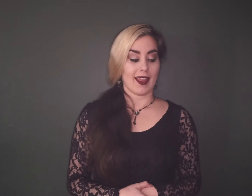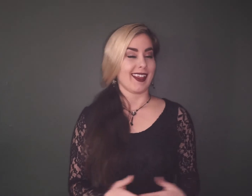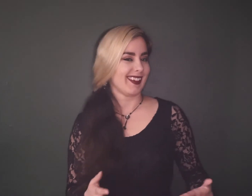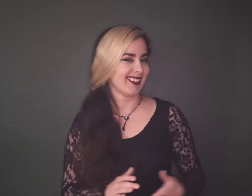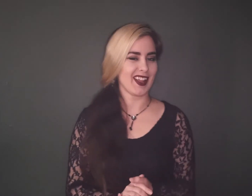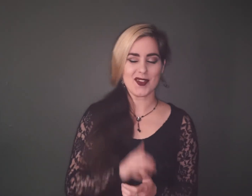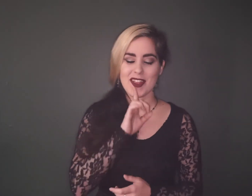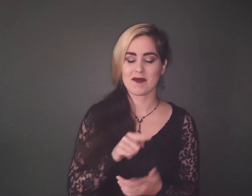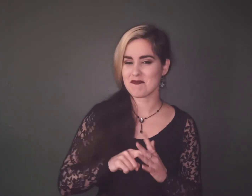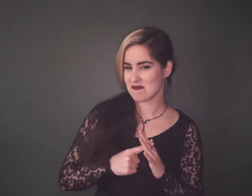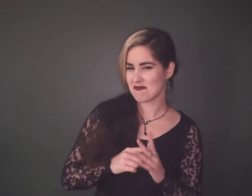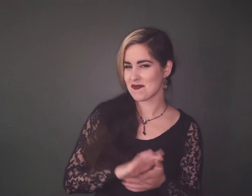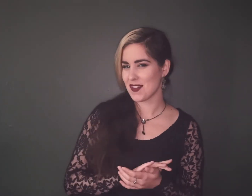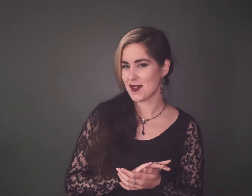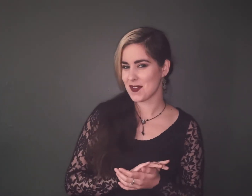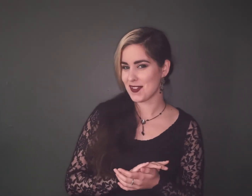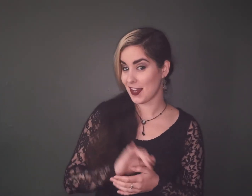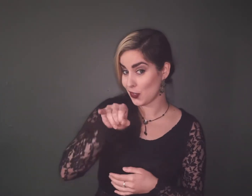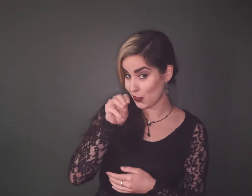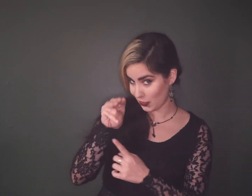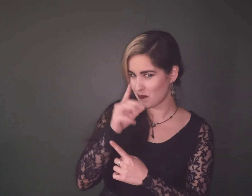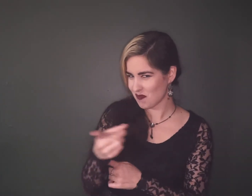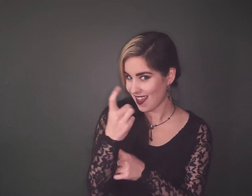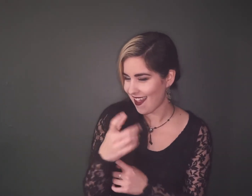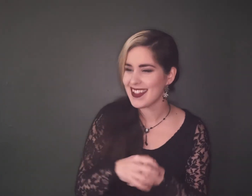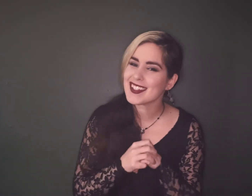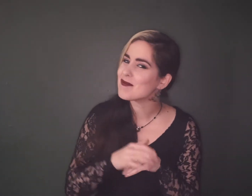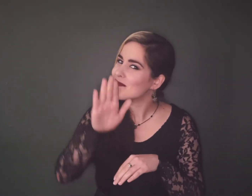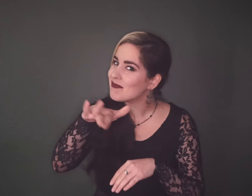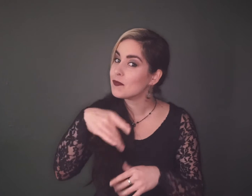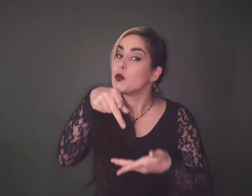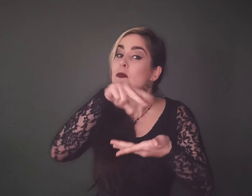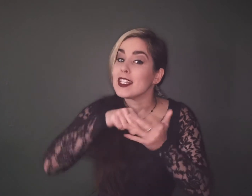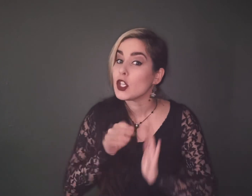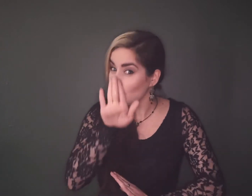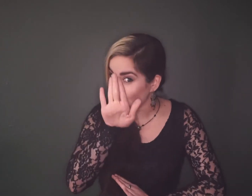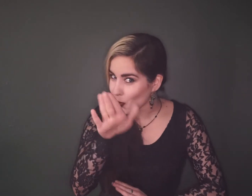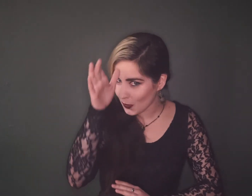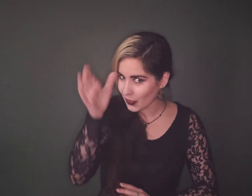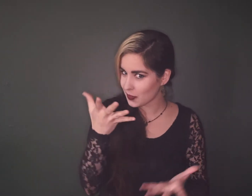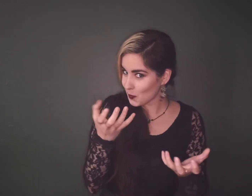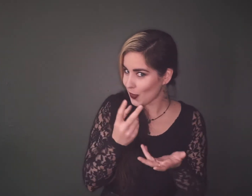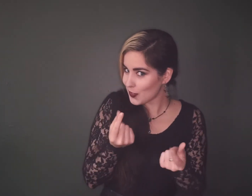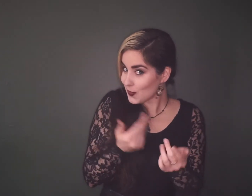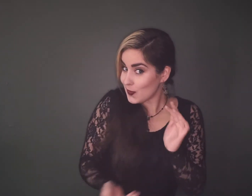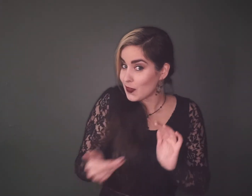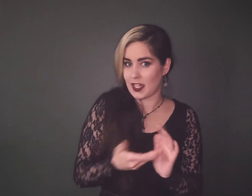Really I want to start by asking Jim. Do you mean that you want to redo one of your concepts you know?